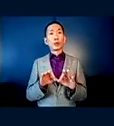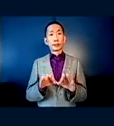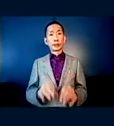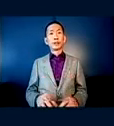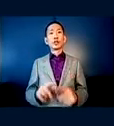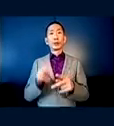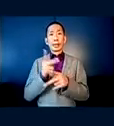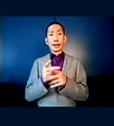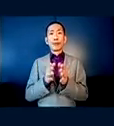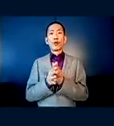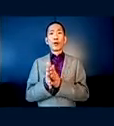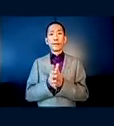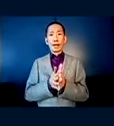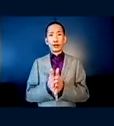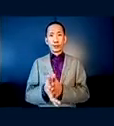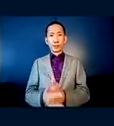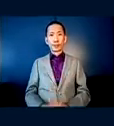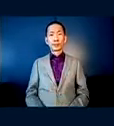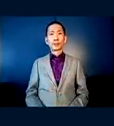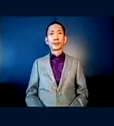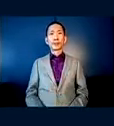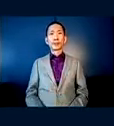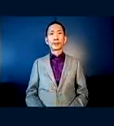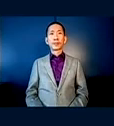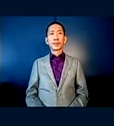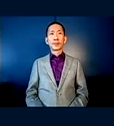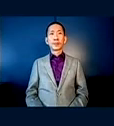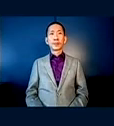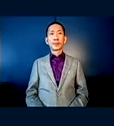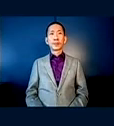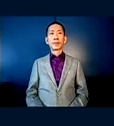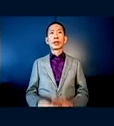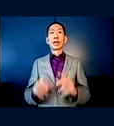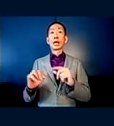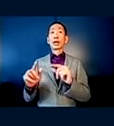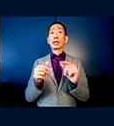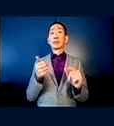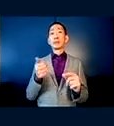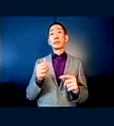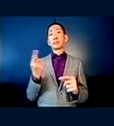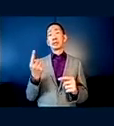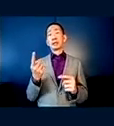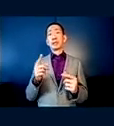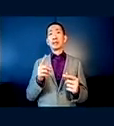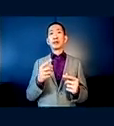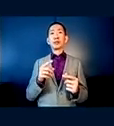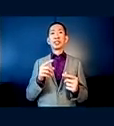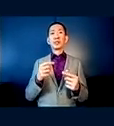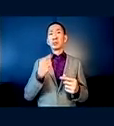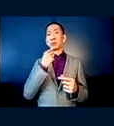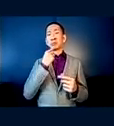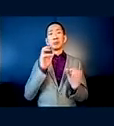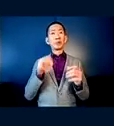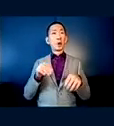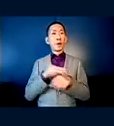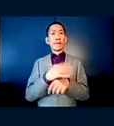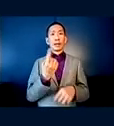TO KEEP THE INCREASING SCHEDULE, SEEMS IT WAS IMPORTANT TO KEEP MOTIVATION. SMS BY THEMSELVES DISAPPOINTING,